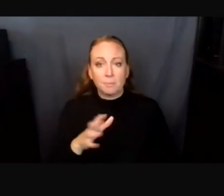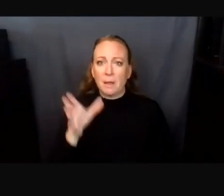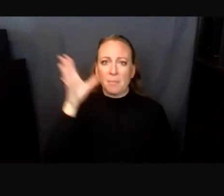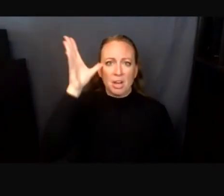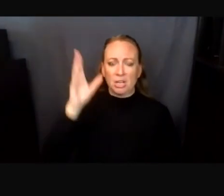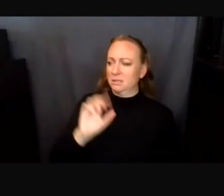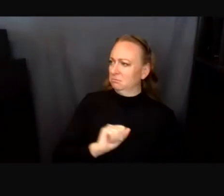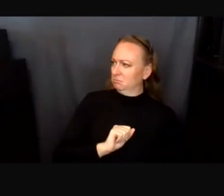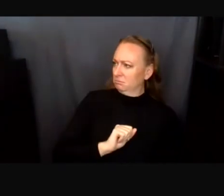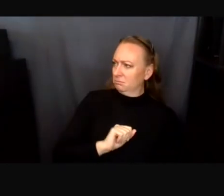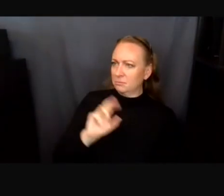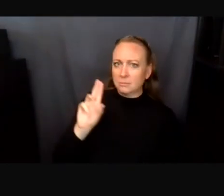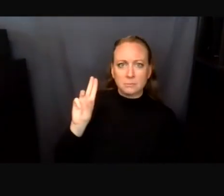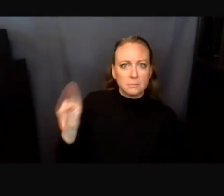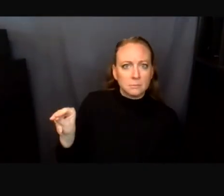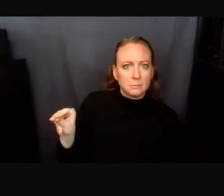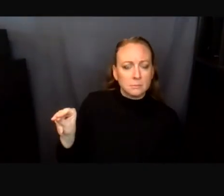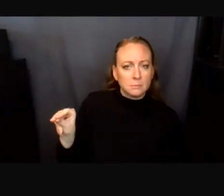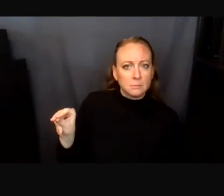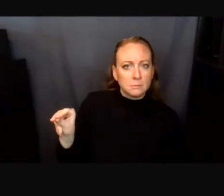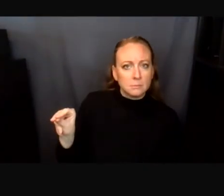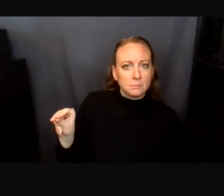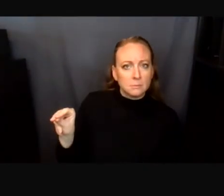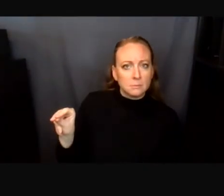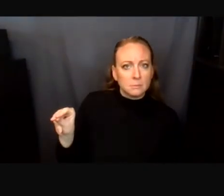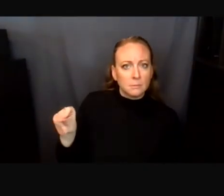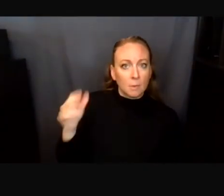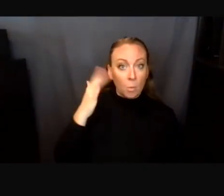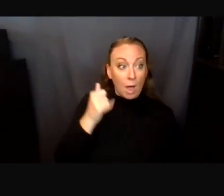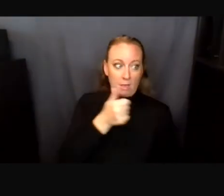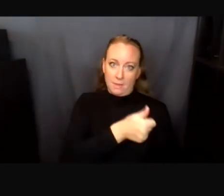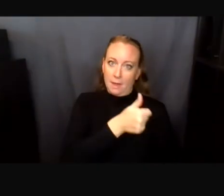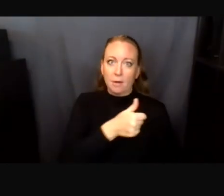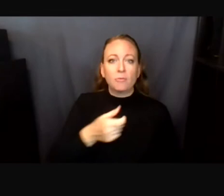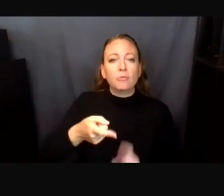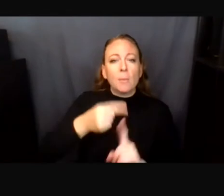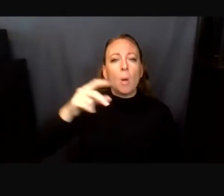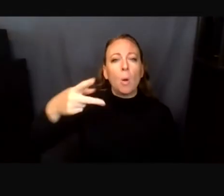because they're Portuguese Americans, devout Catholics